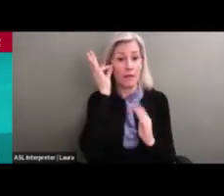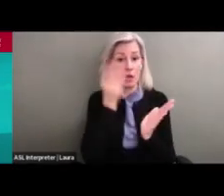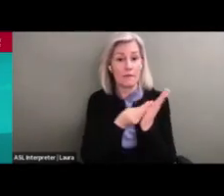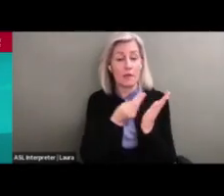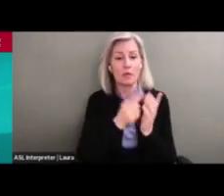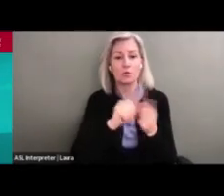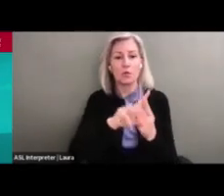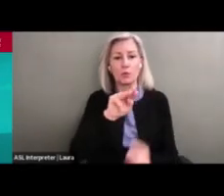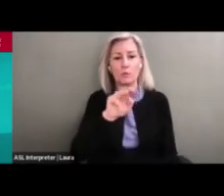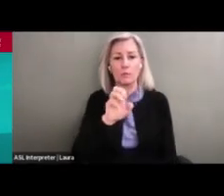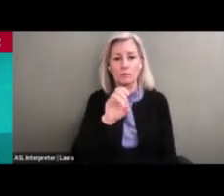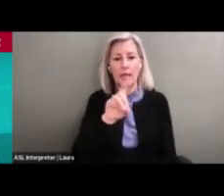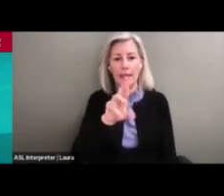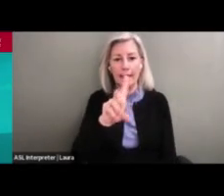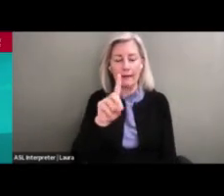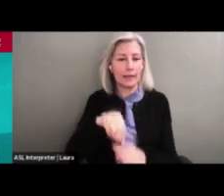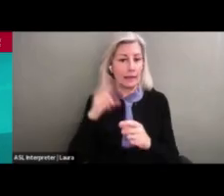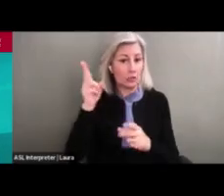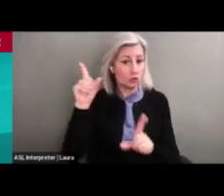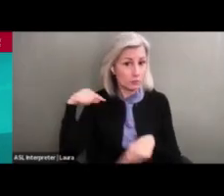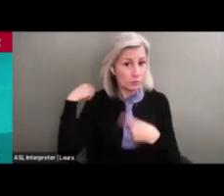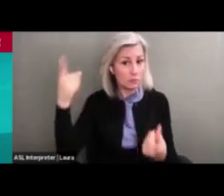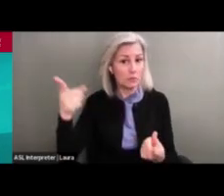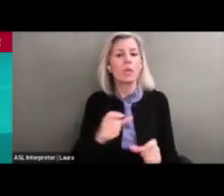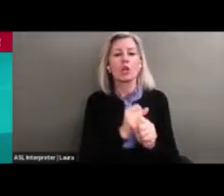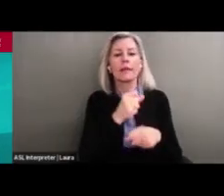Here are some general facts we know about H.R. 1.